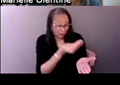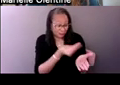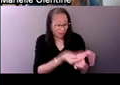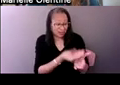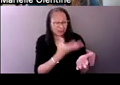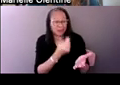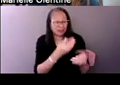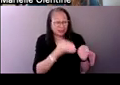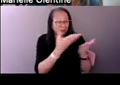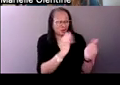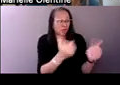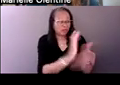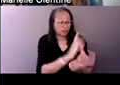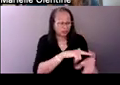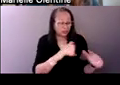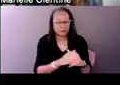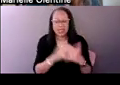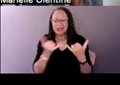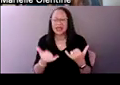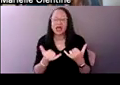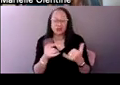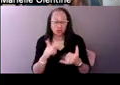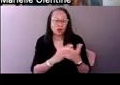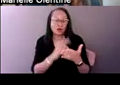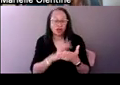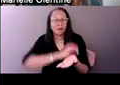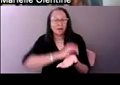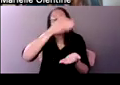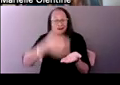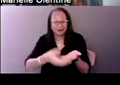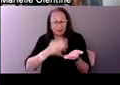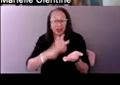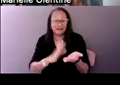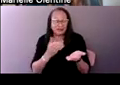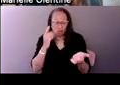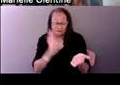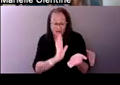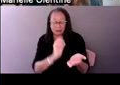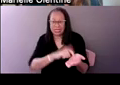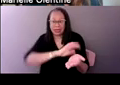But what you lose when you work with a festival and sales agent is you lose contact with yourself, with